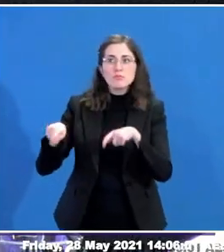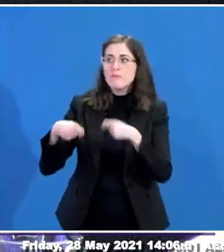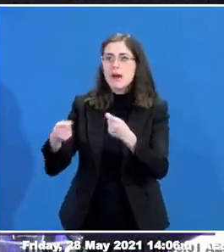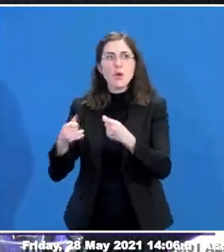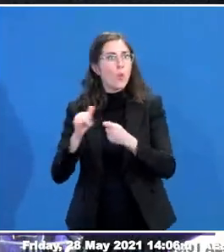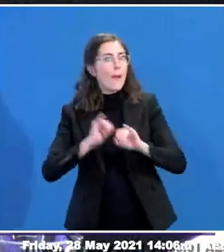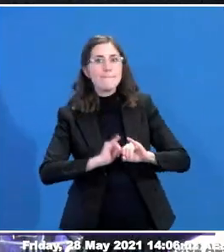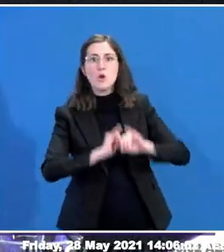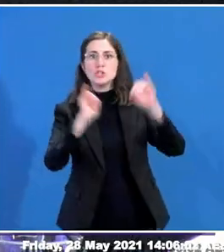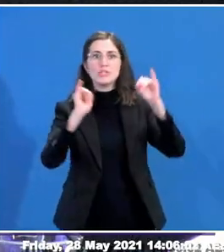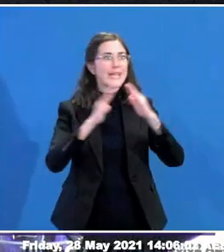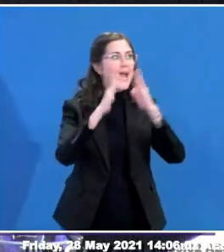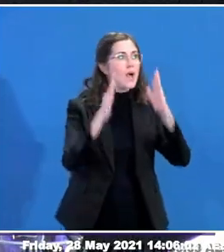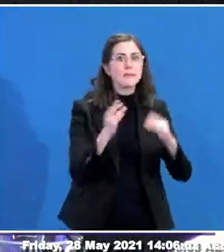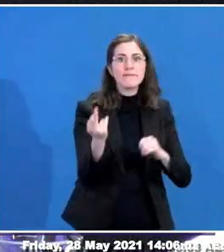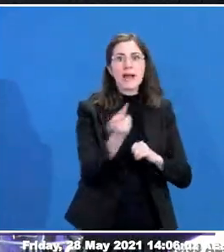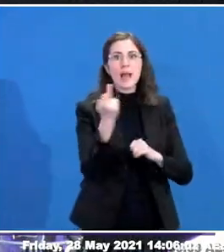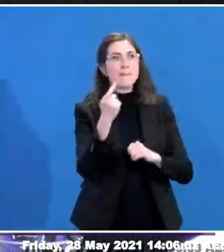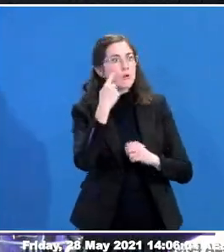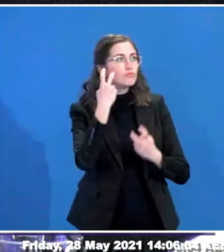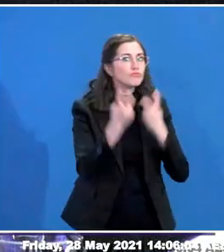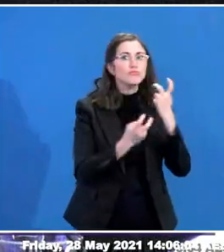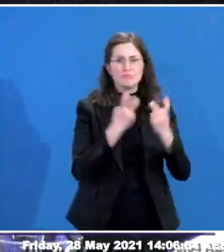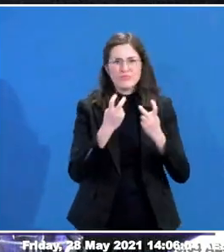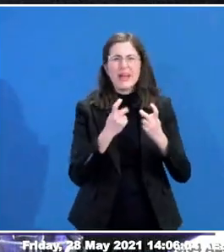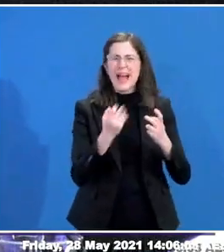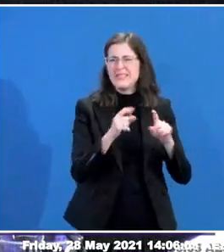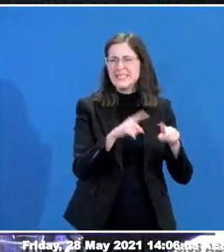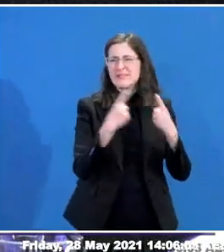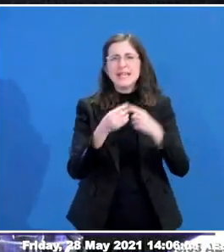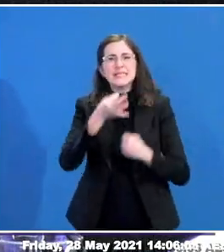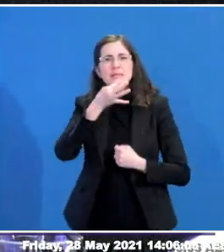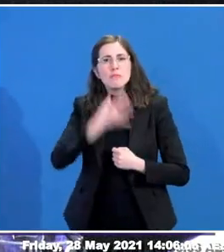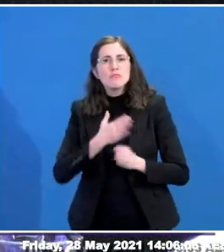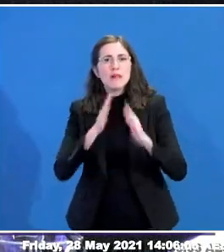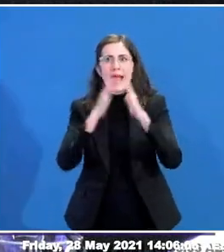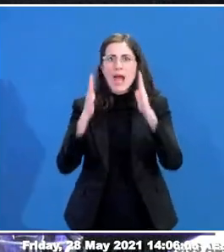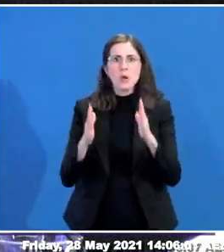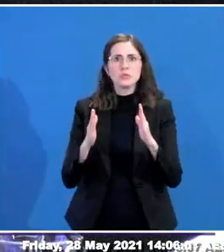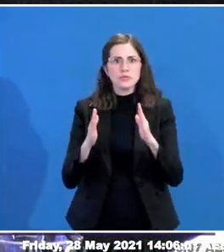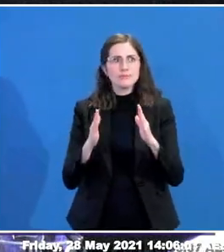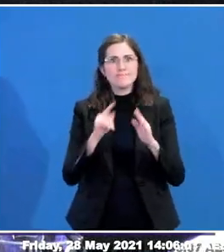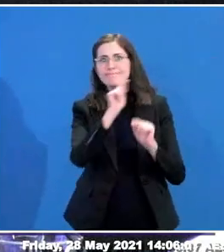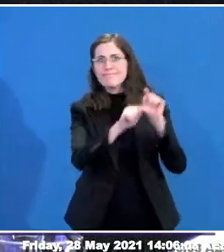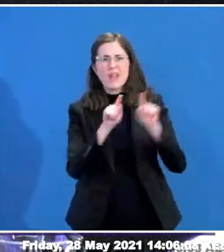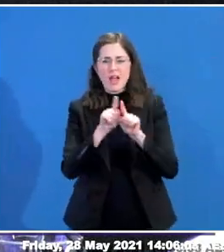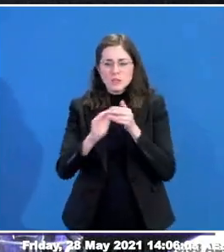There is often other sorts of emergency-type short-term accommodation